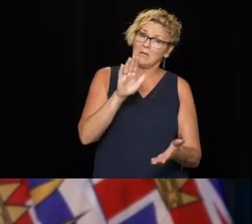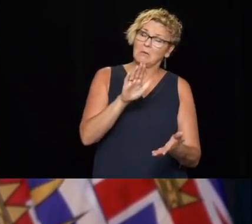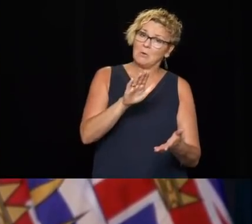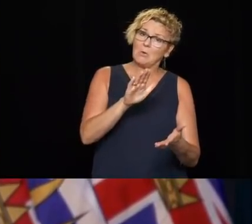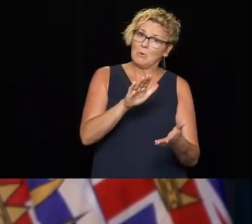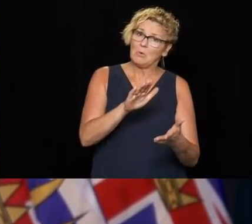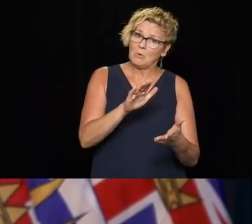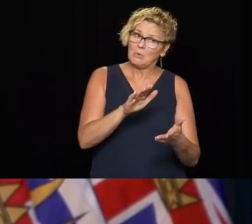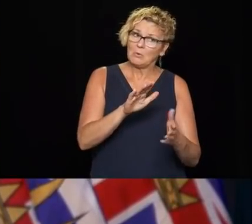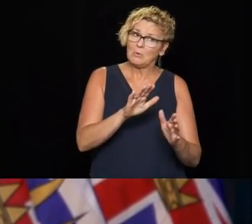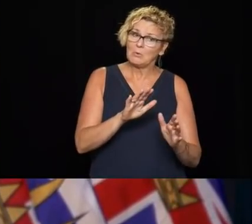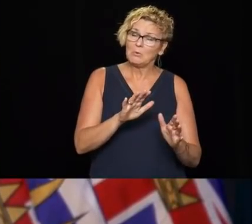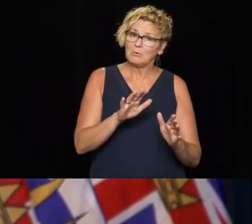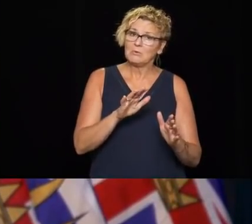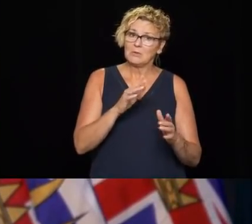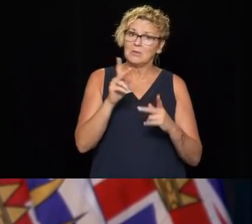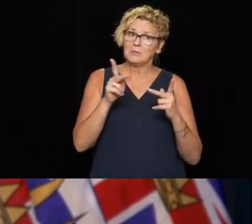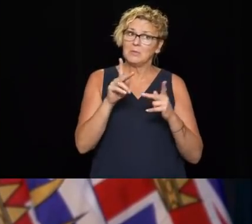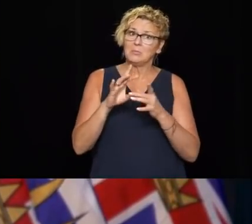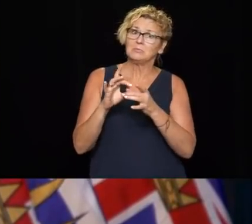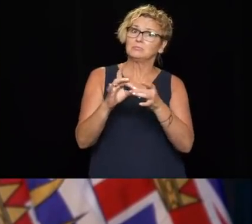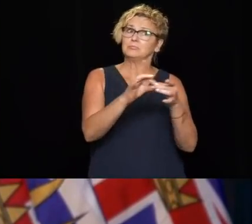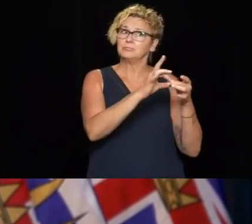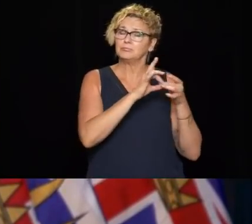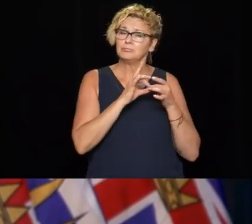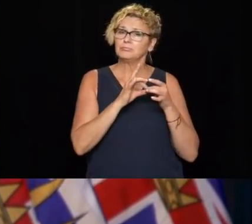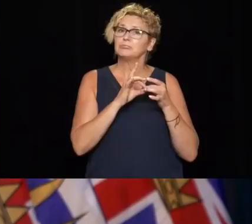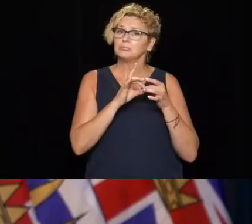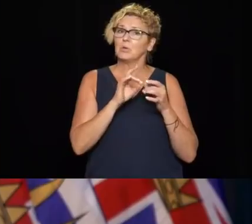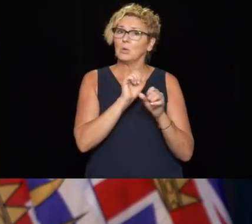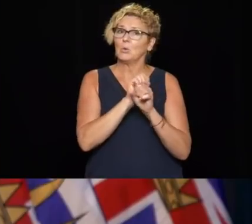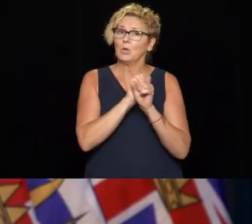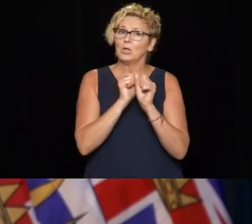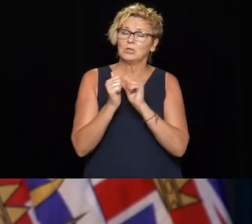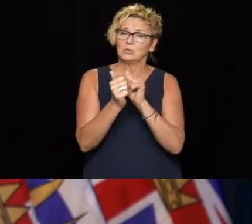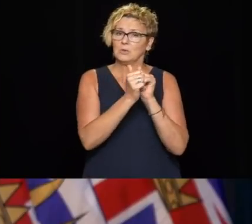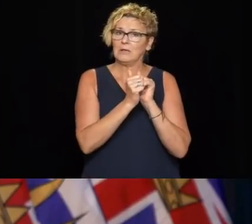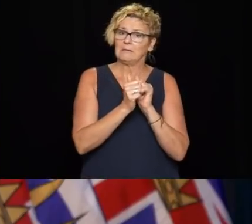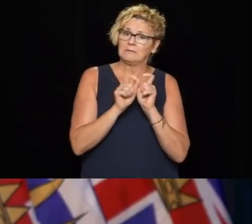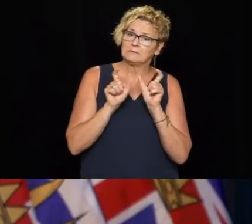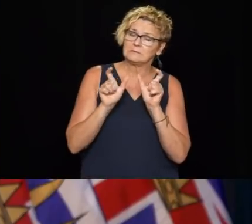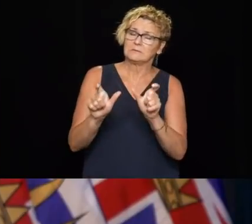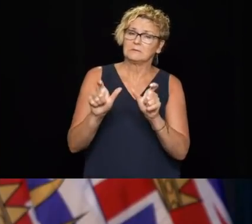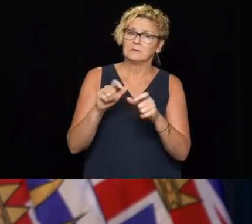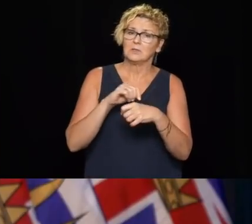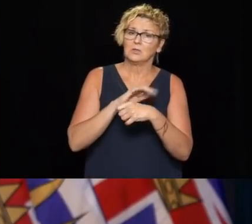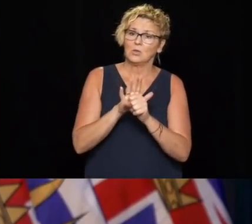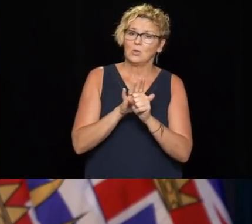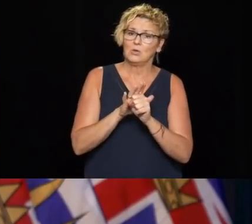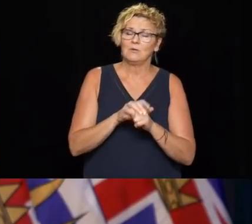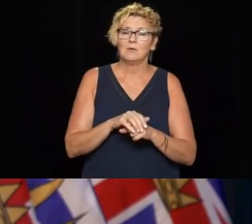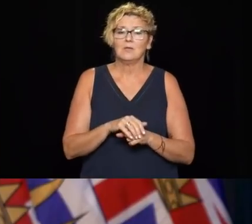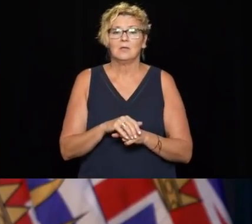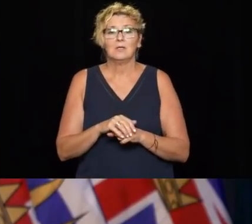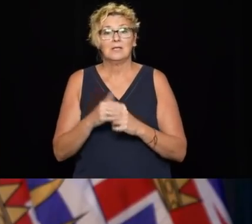We did a very good job here in BC, thanks to the measures that everybody took at keeping the first wave quite low so these